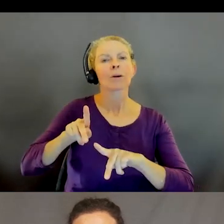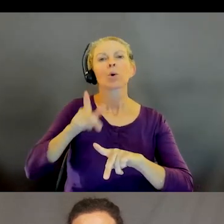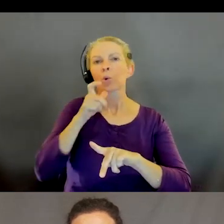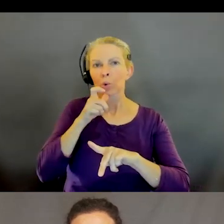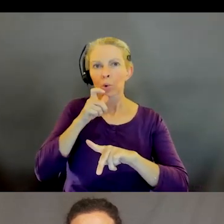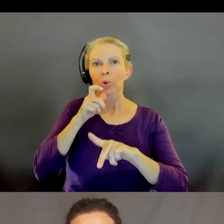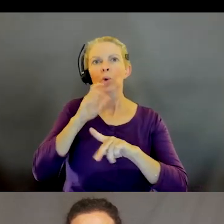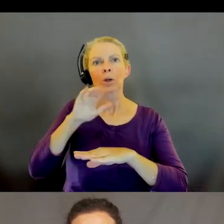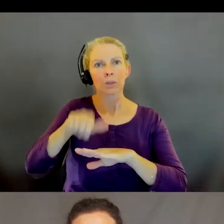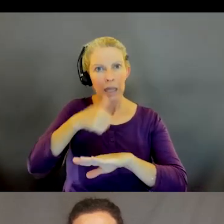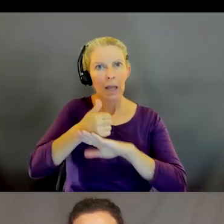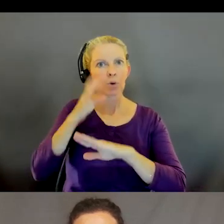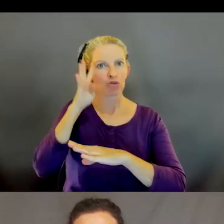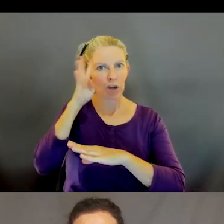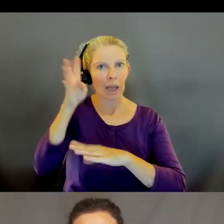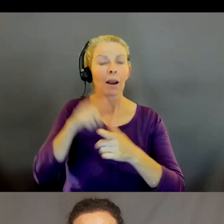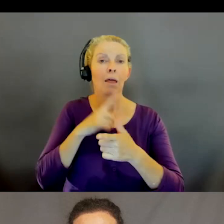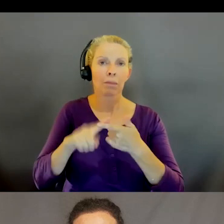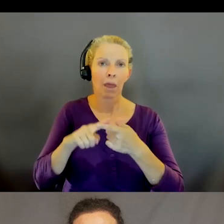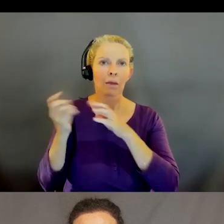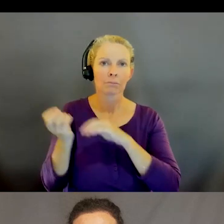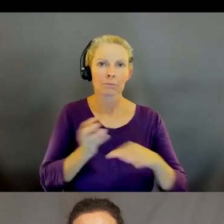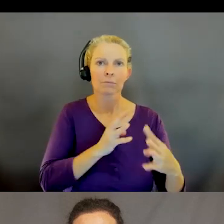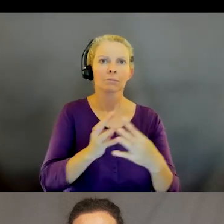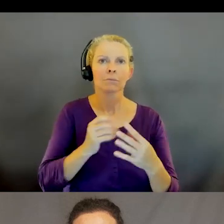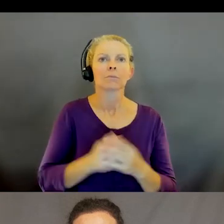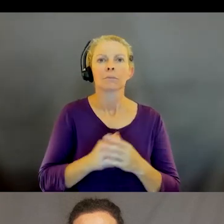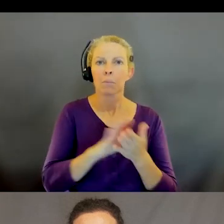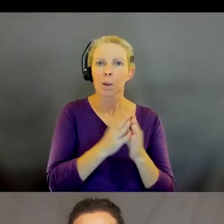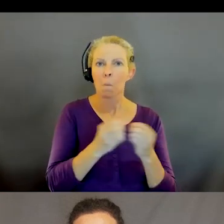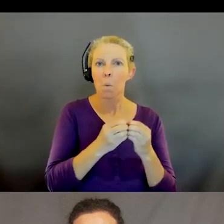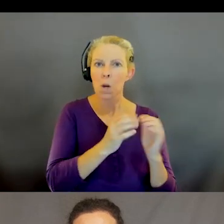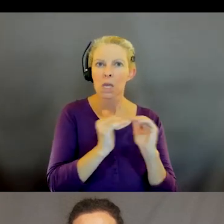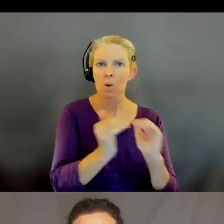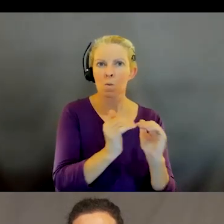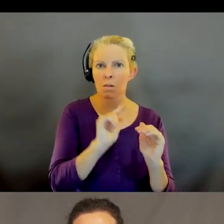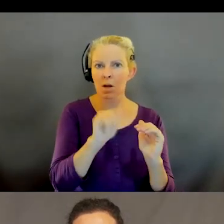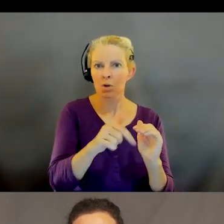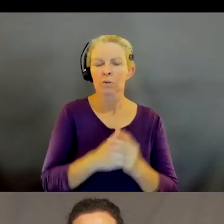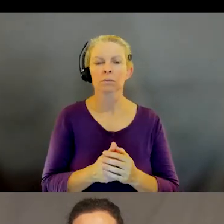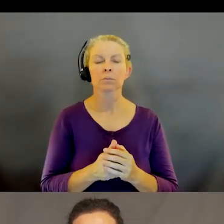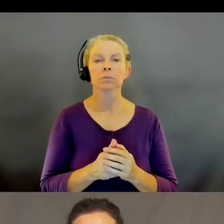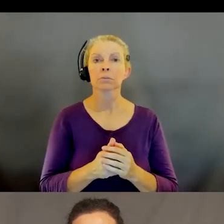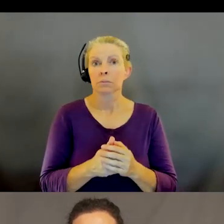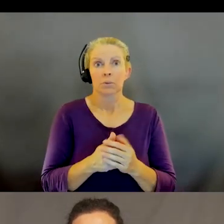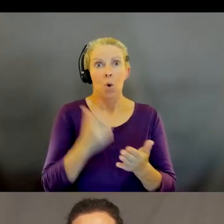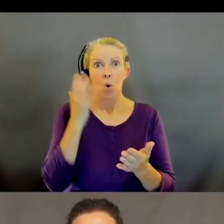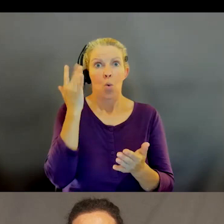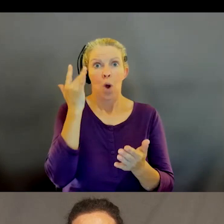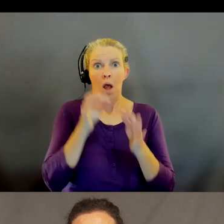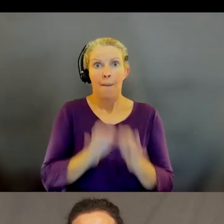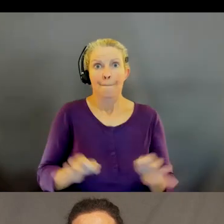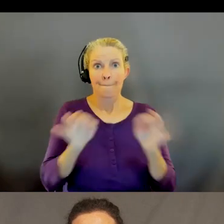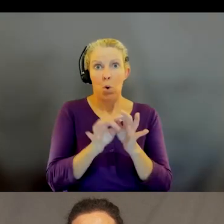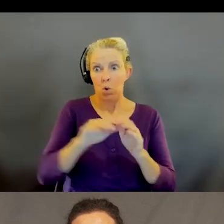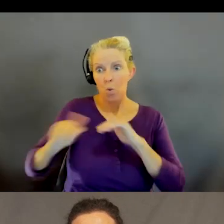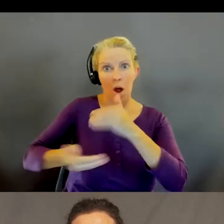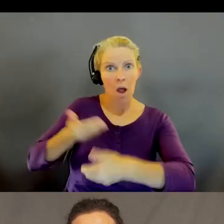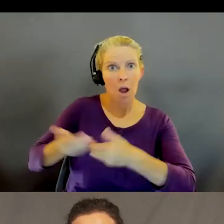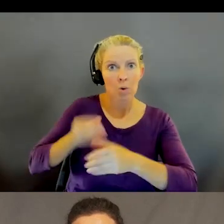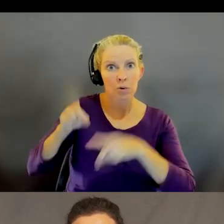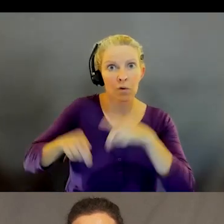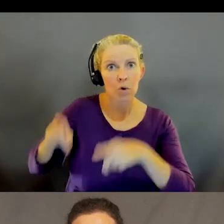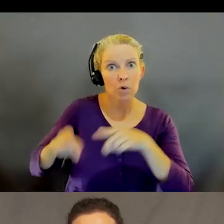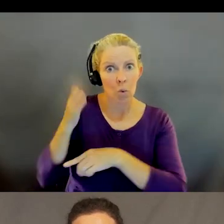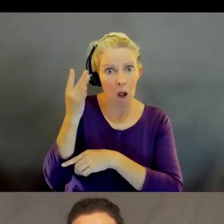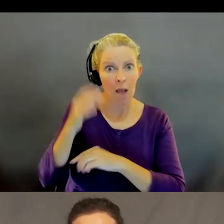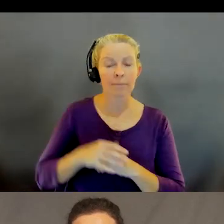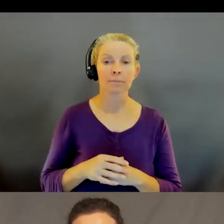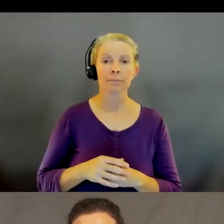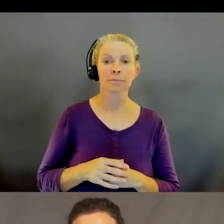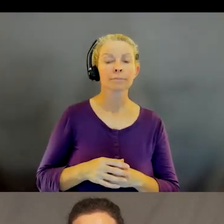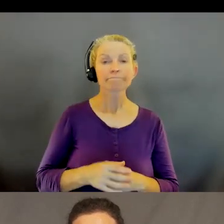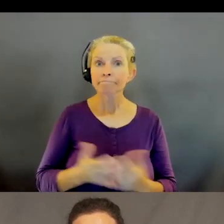these things. This is important. We have to do this because what if? What if we could use